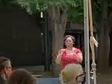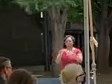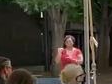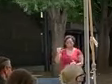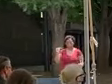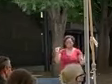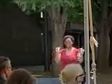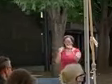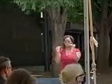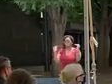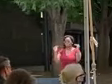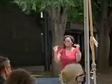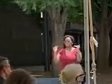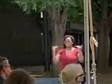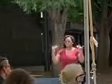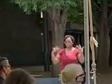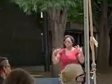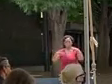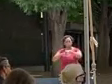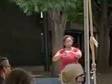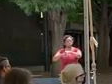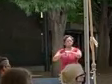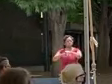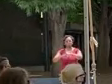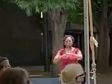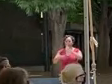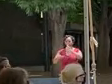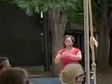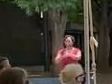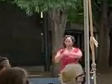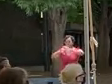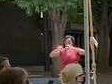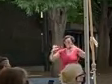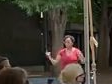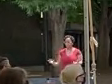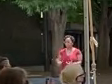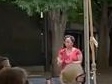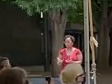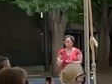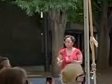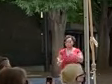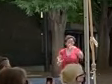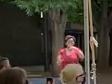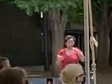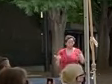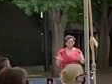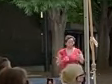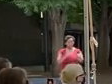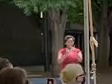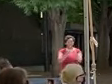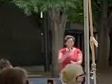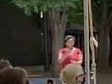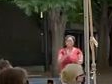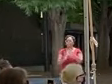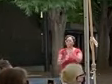I want to lead us in a minute of silence for those we lost. Thank you.